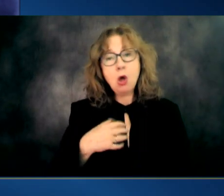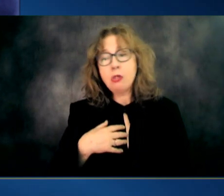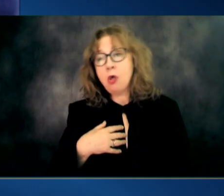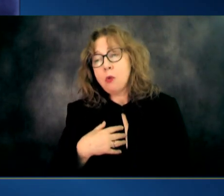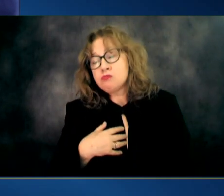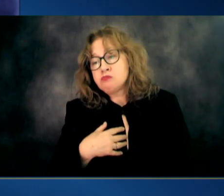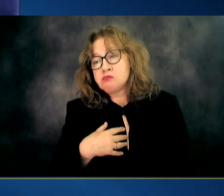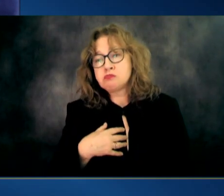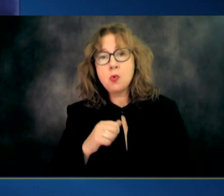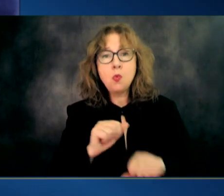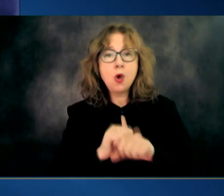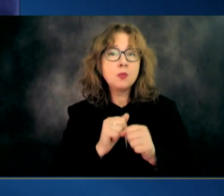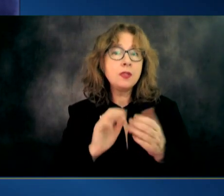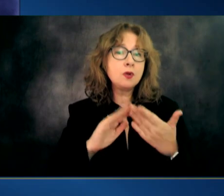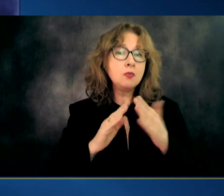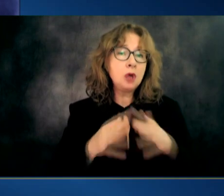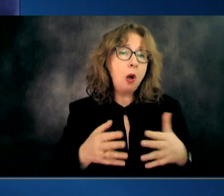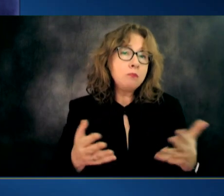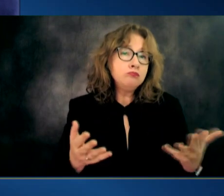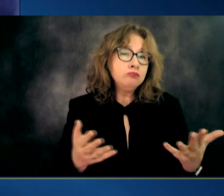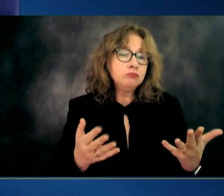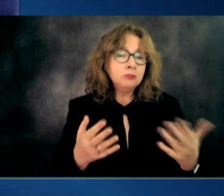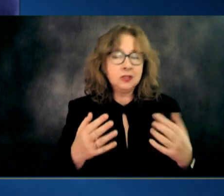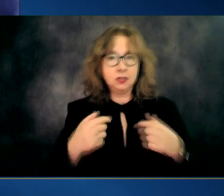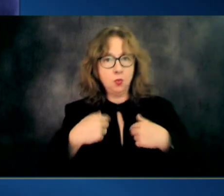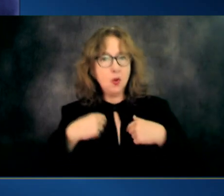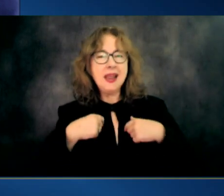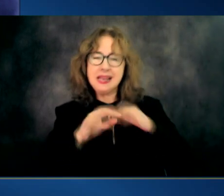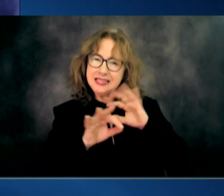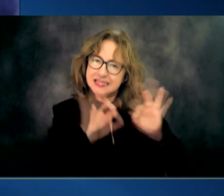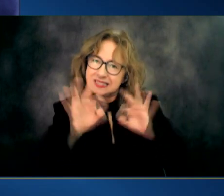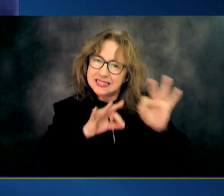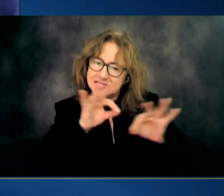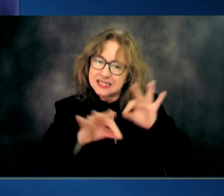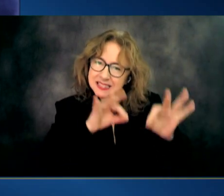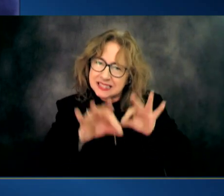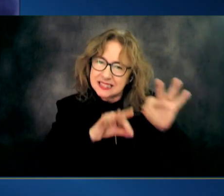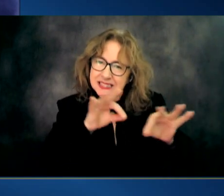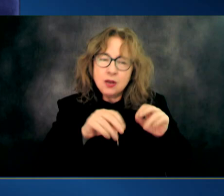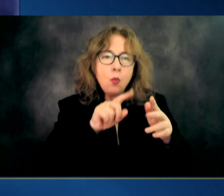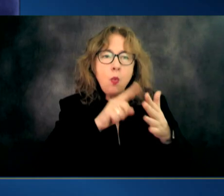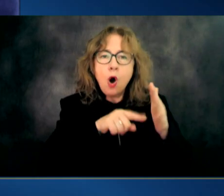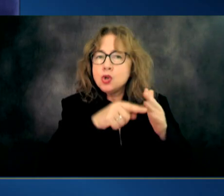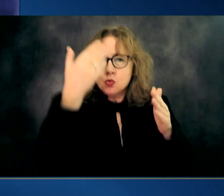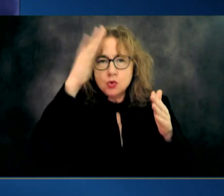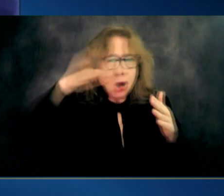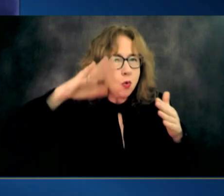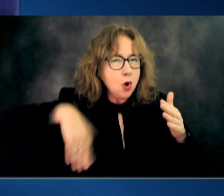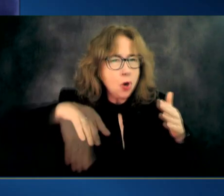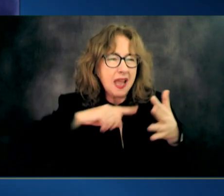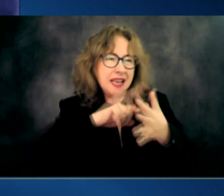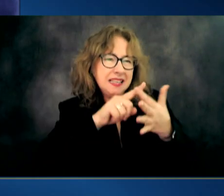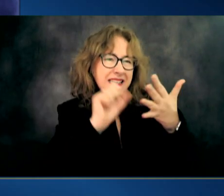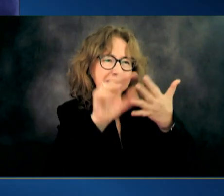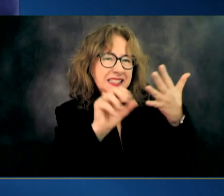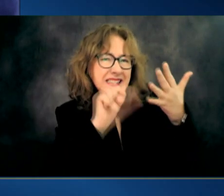And a lot of our job is making that case, showing them what they don't know. So that they say, "Oh, we probably should invest money into this, because ultimately,